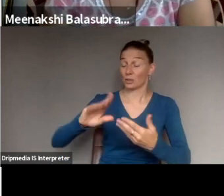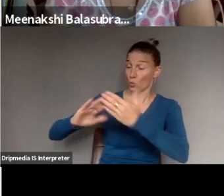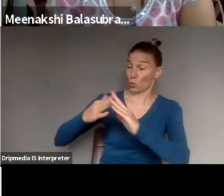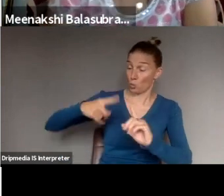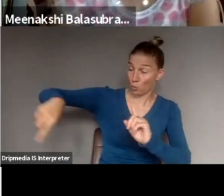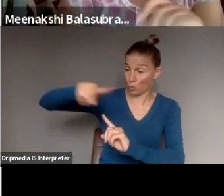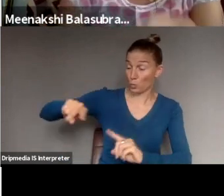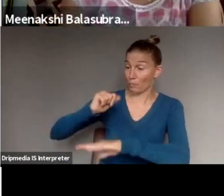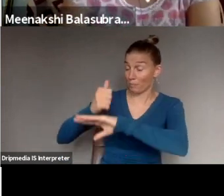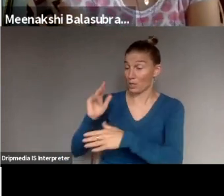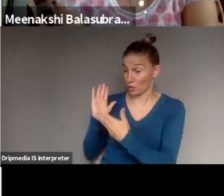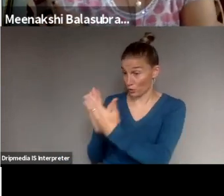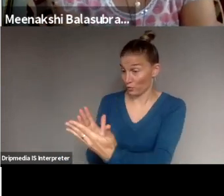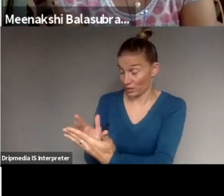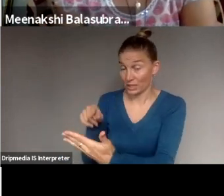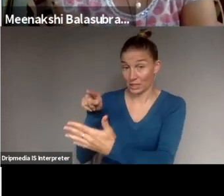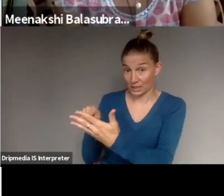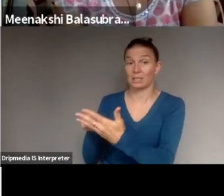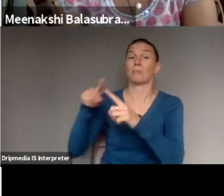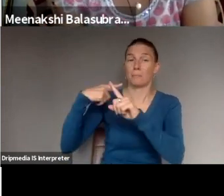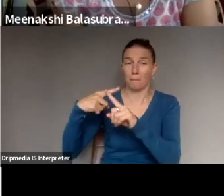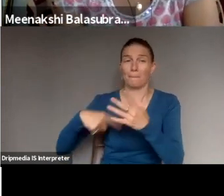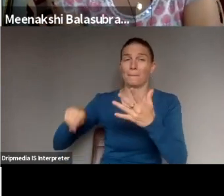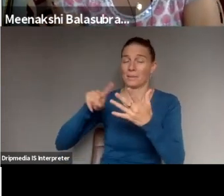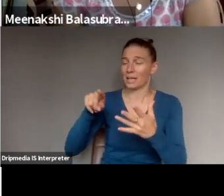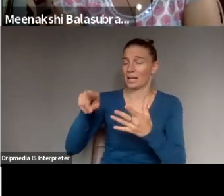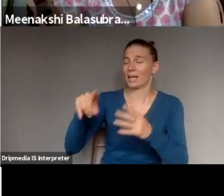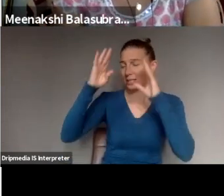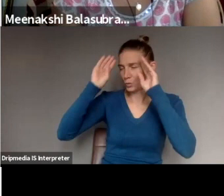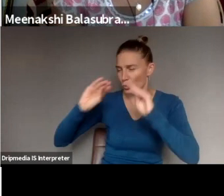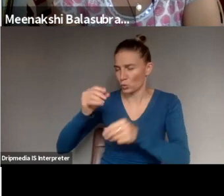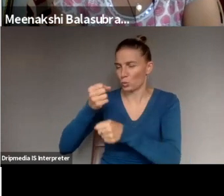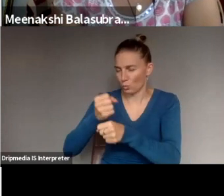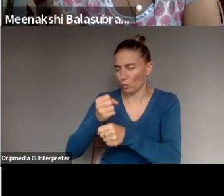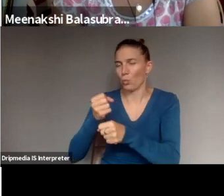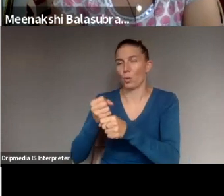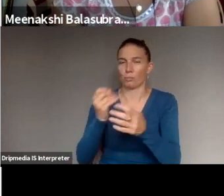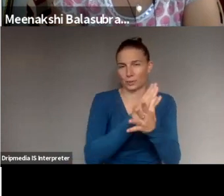Thank you.